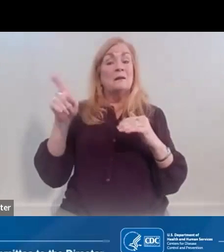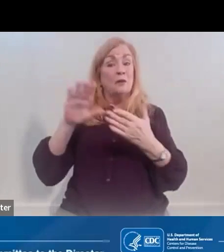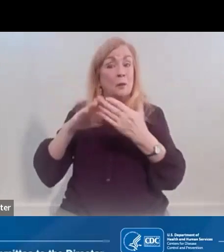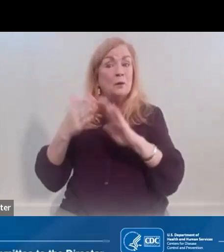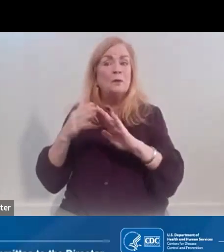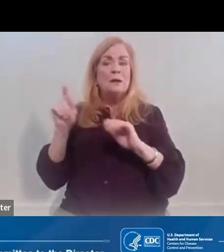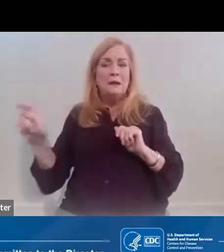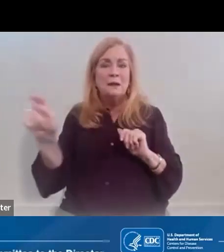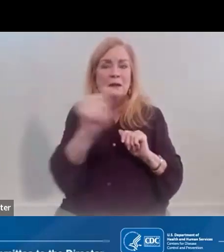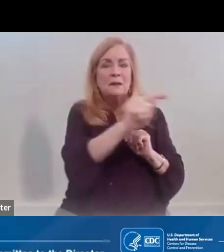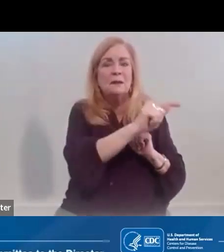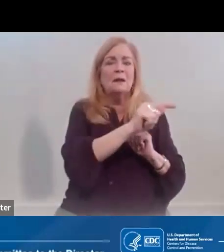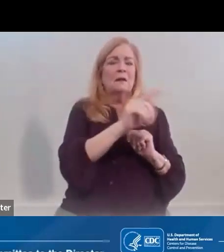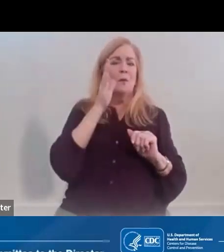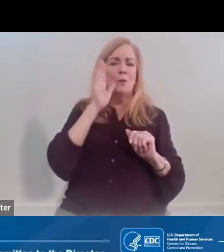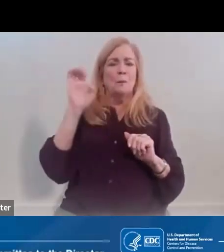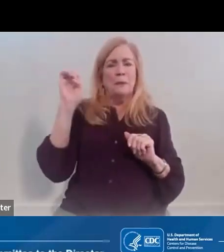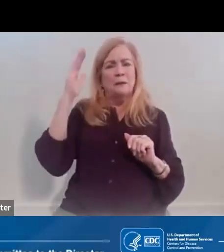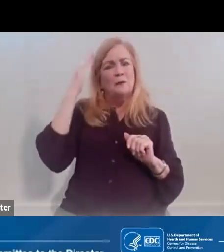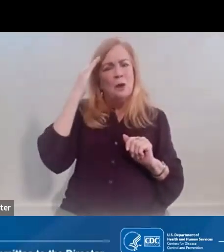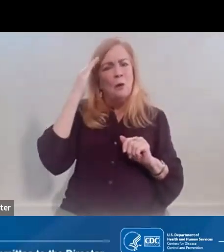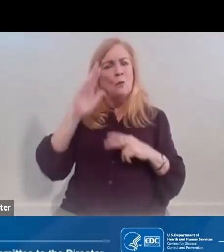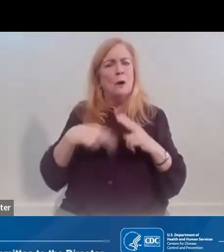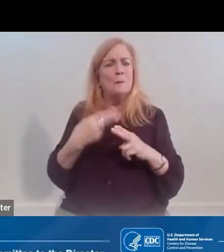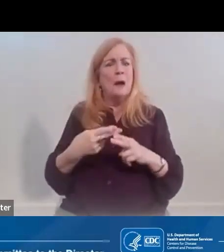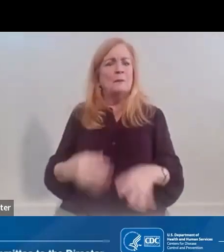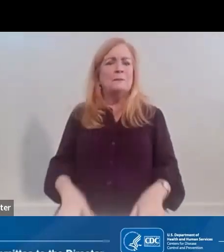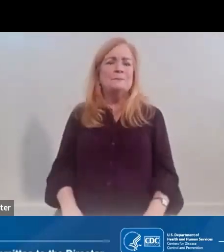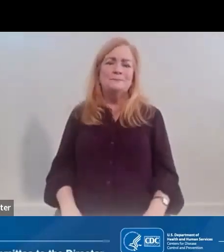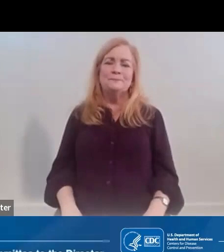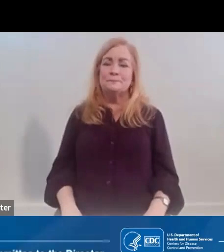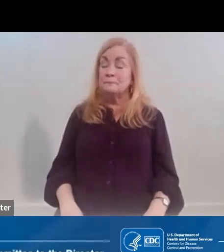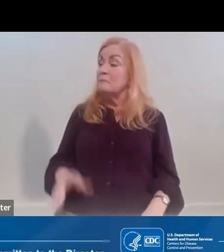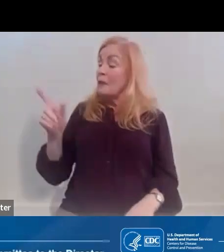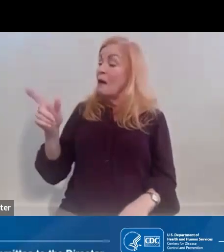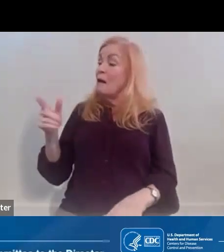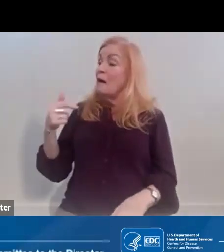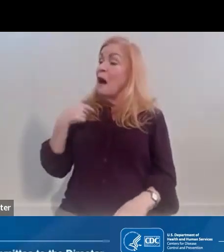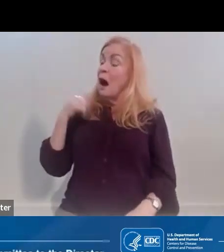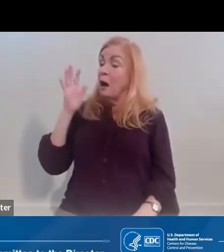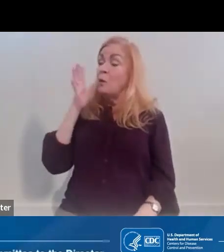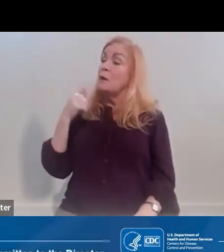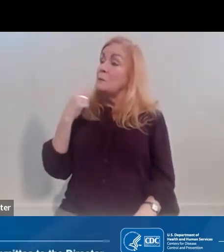at the community level would also be important. I'll get off my soapbox. Let me mention that the National Center